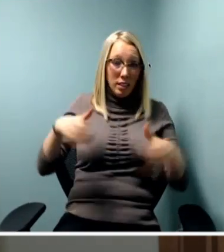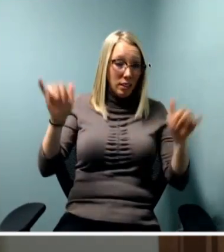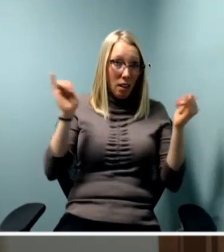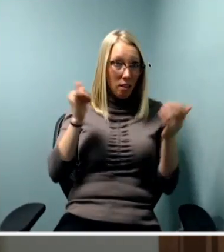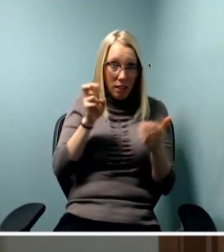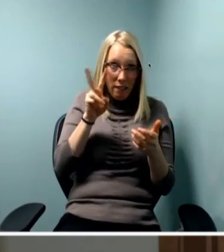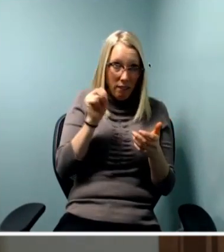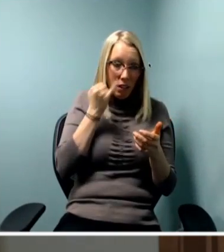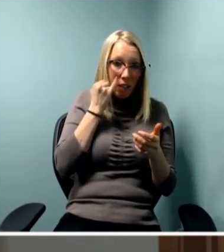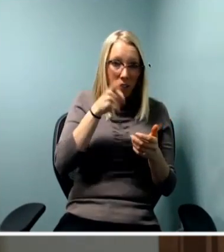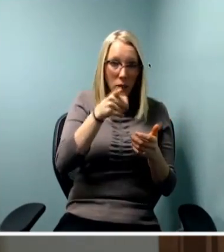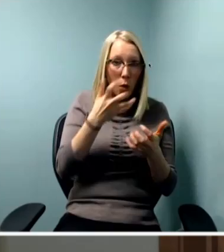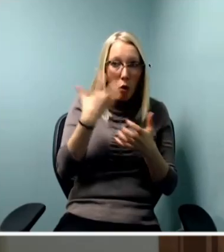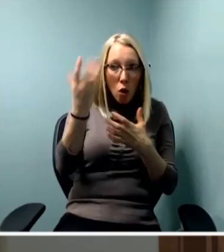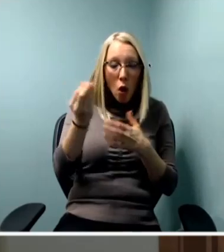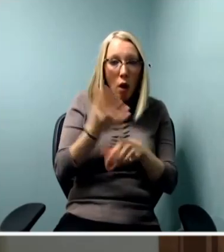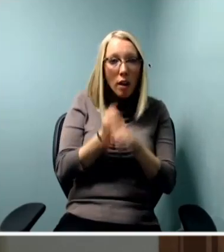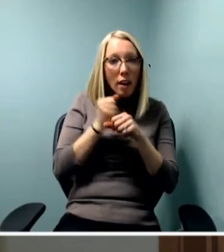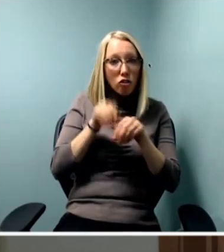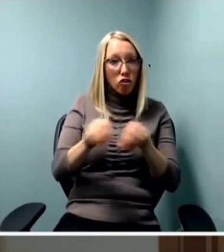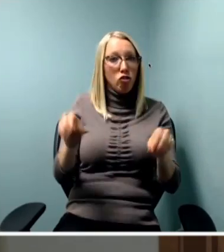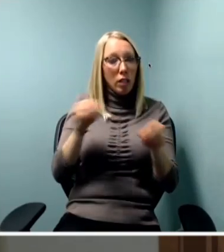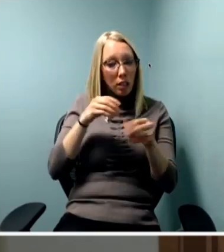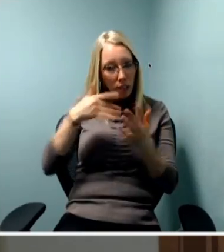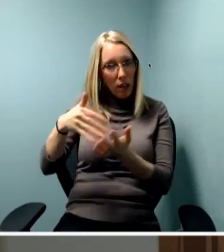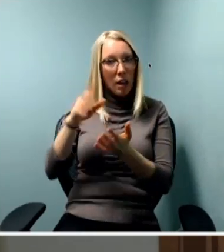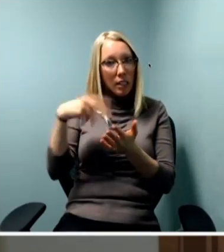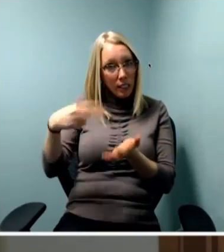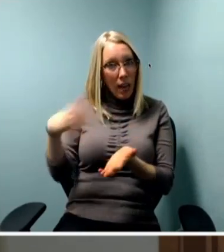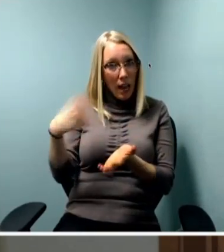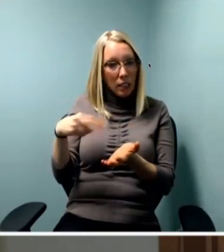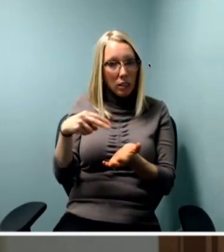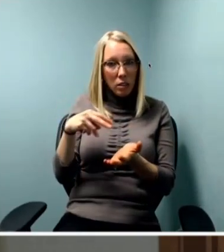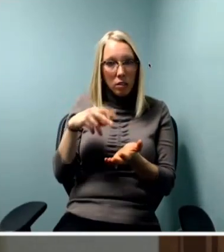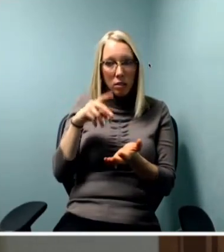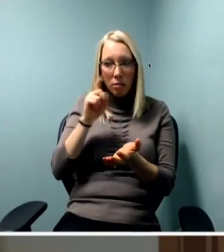a degree in dance is through their own damn persistence,